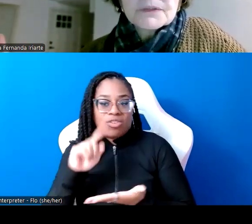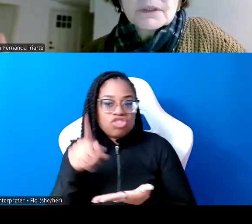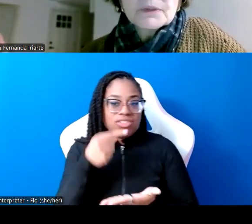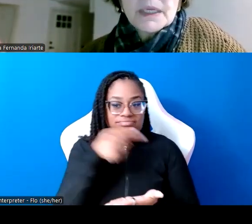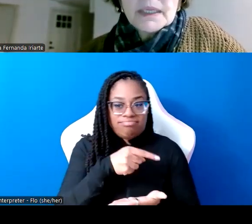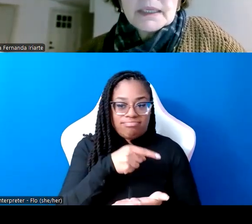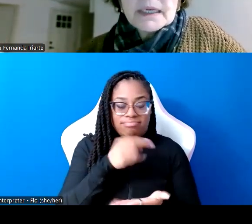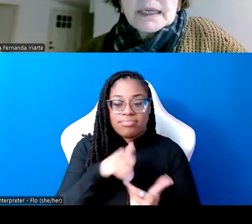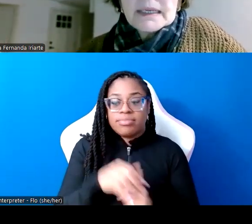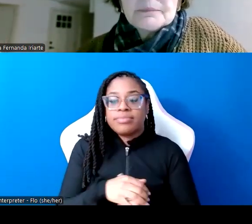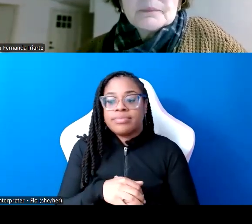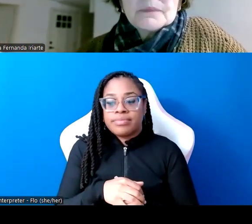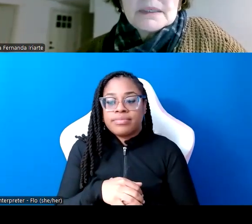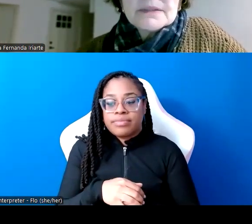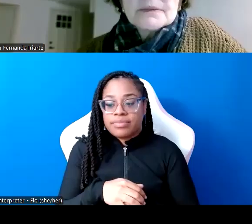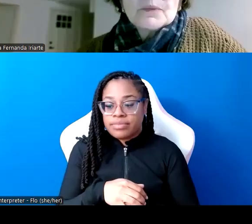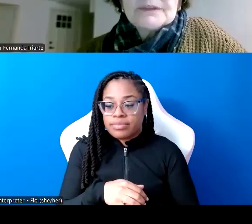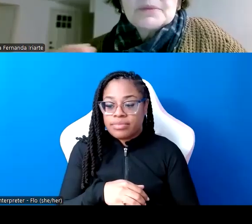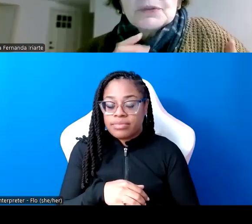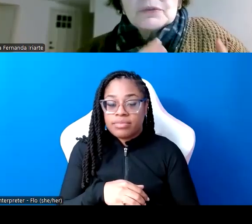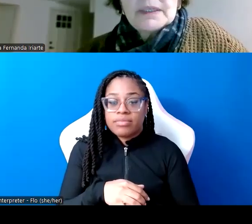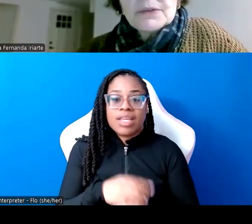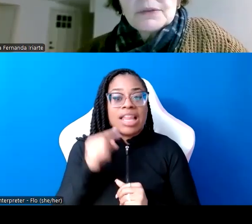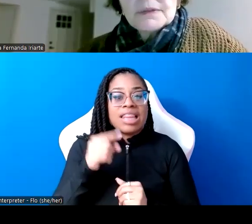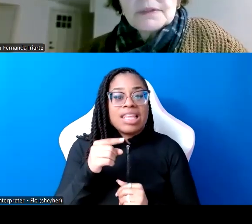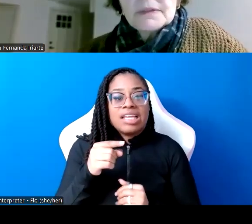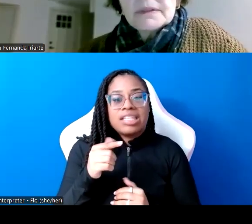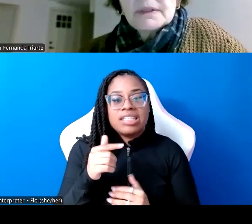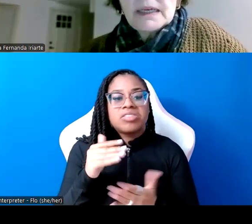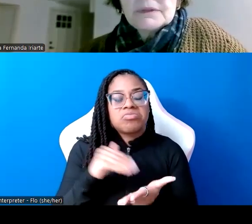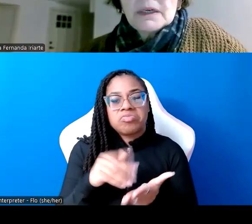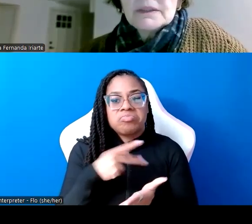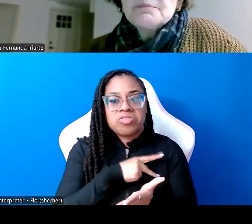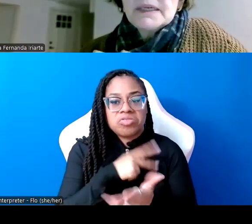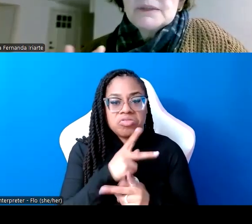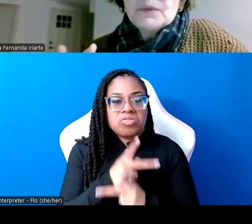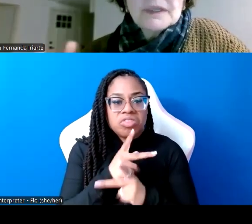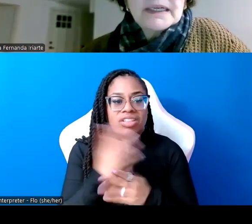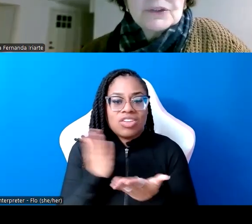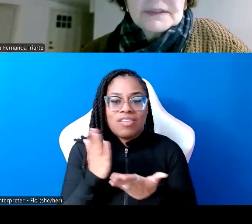So these waiver personal care services have are combined with IHSS.